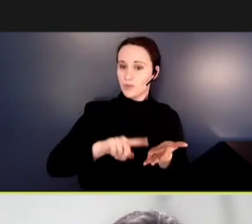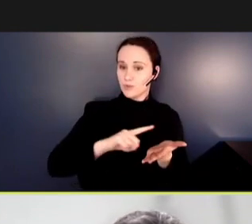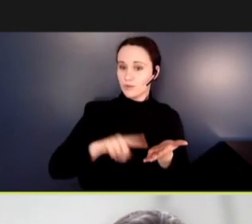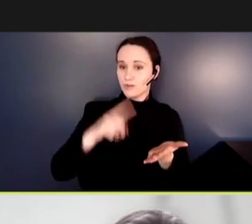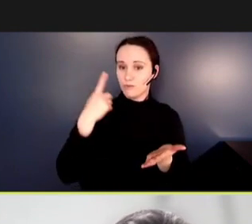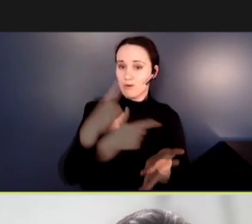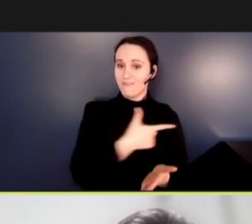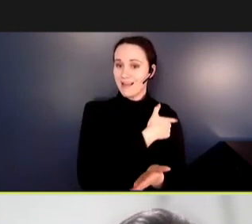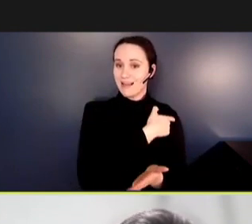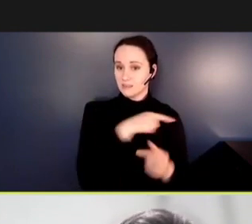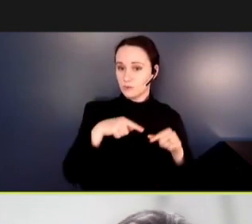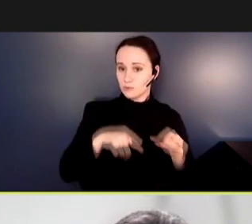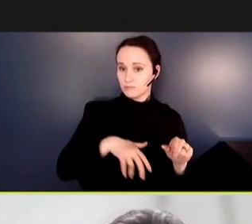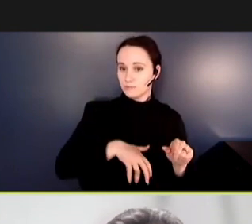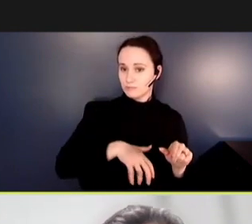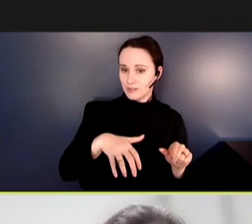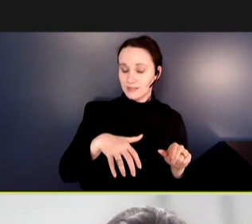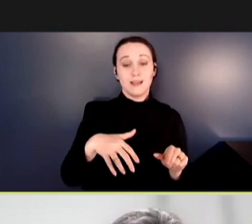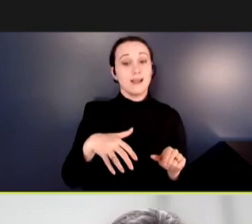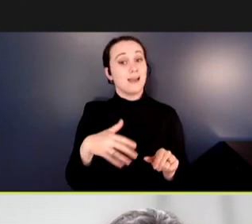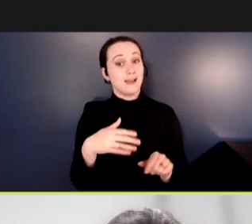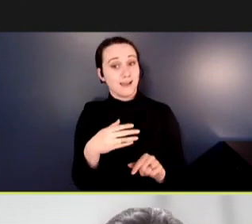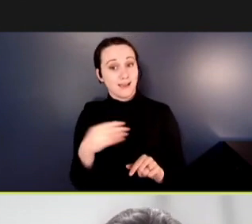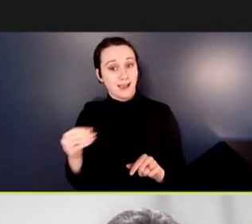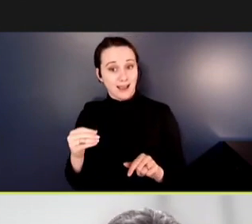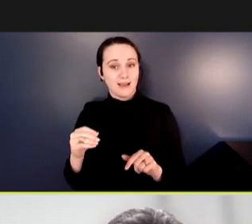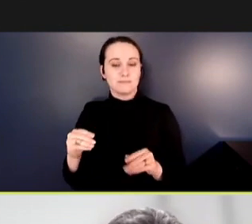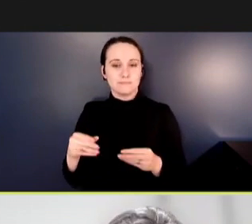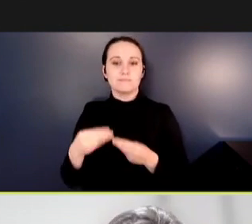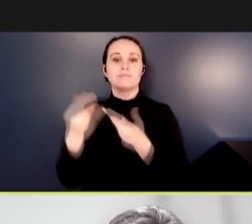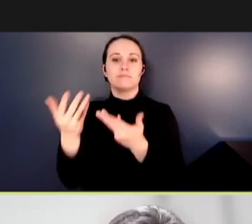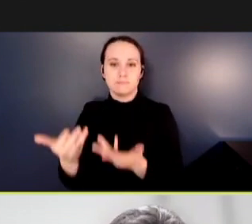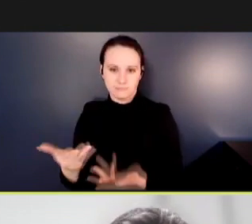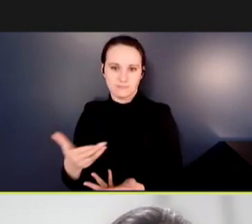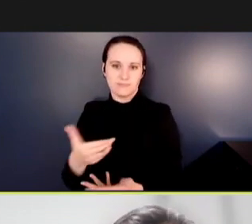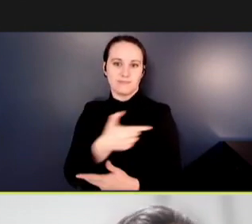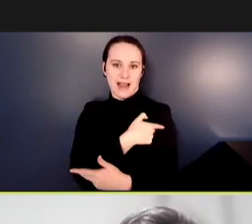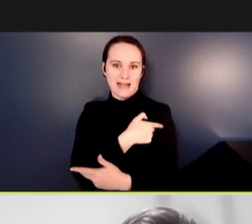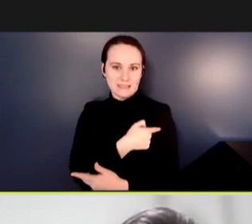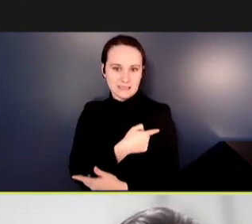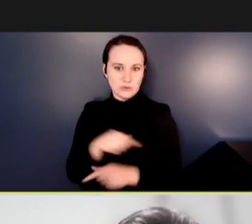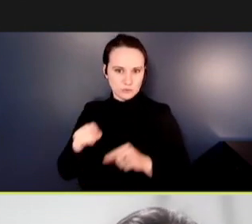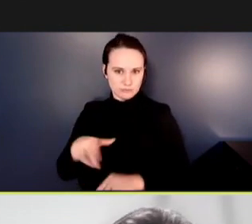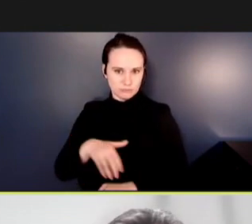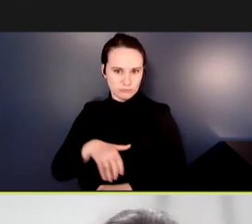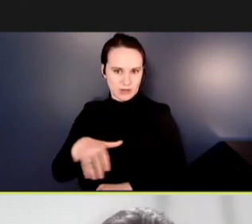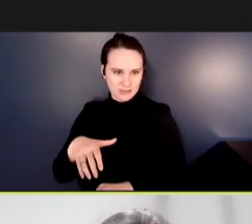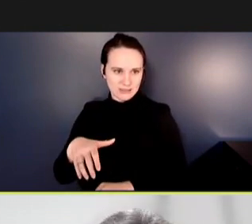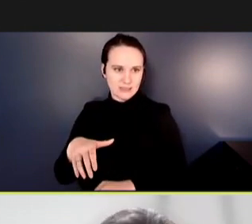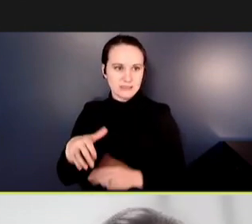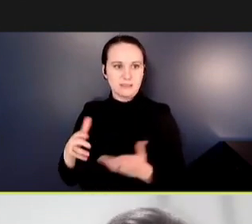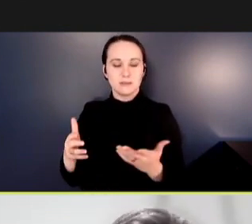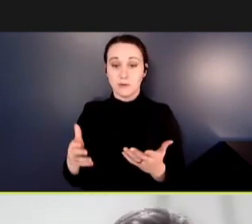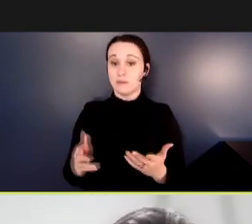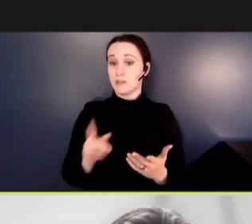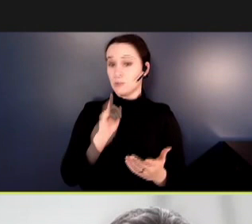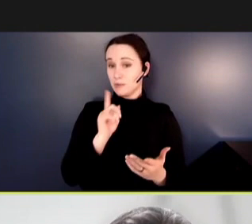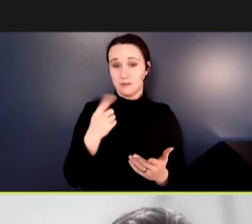pregnancy, but also implementation of vaccines in pregnancy. And we have basically seen a paradigm